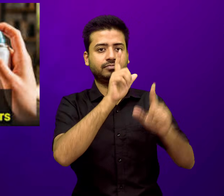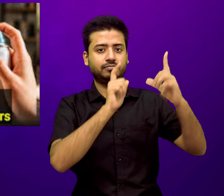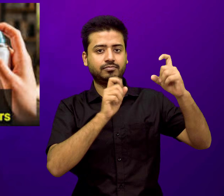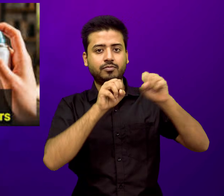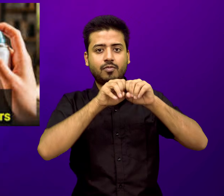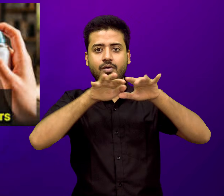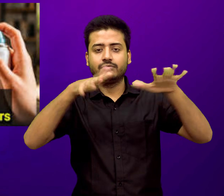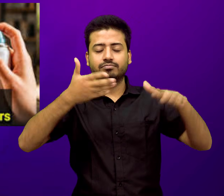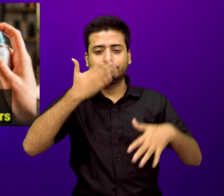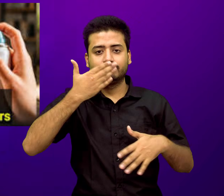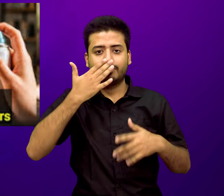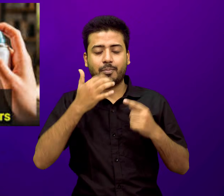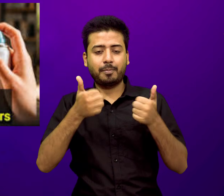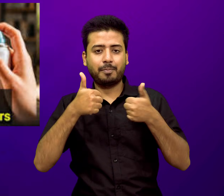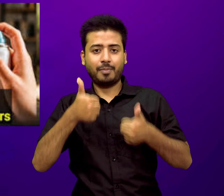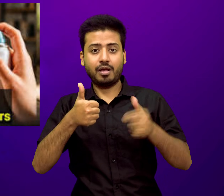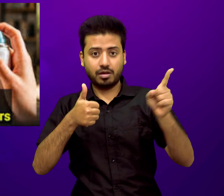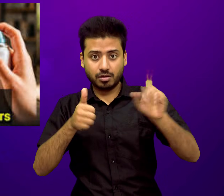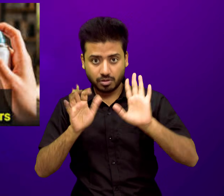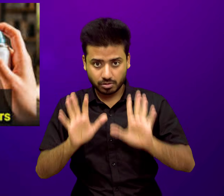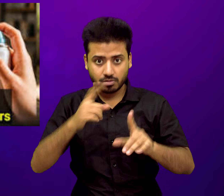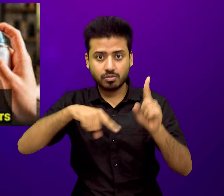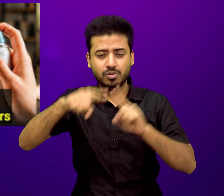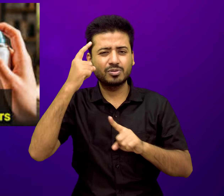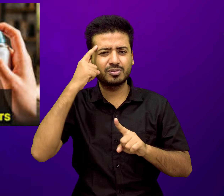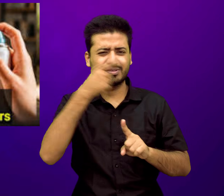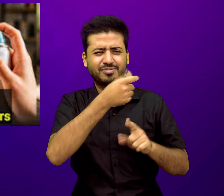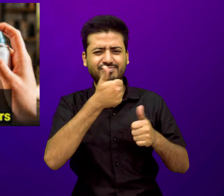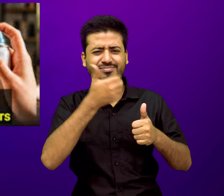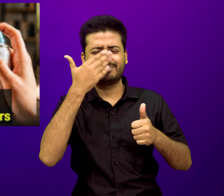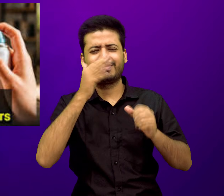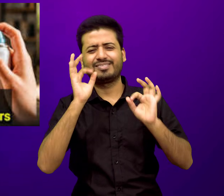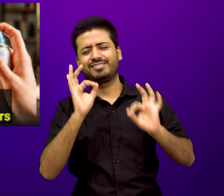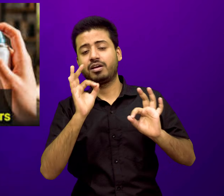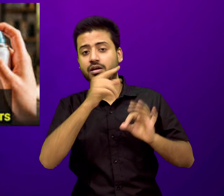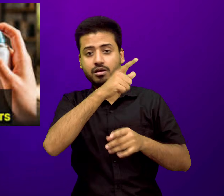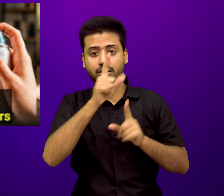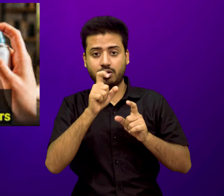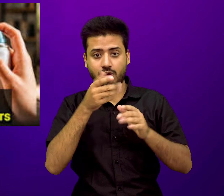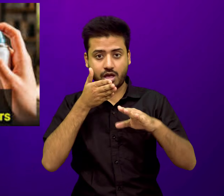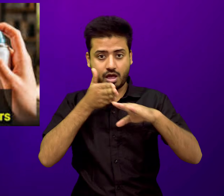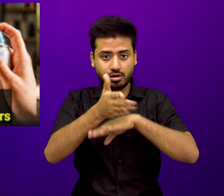that smells like spring rain or fresh linen, but synthetic room sprays and air fresheners